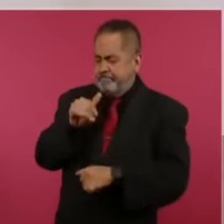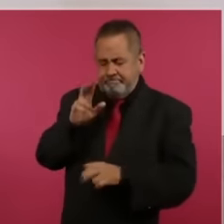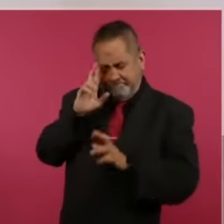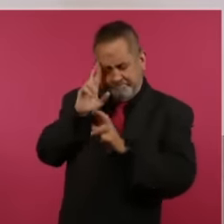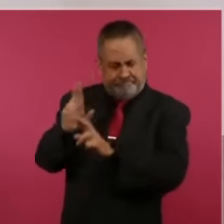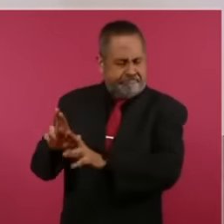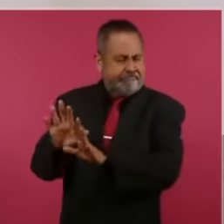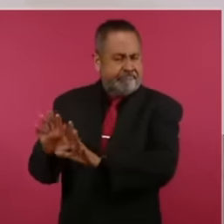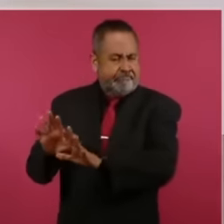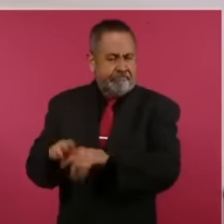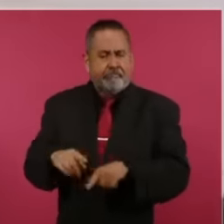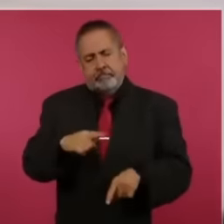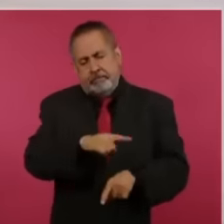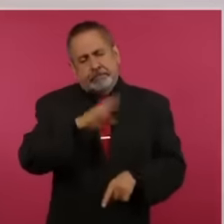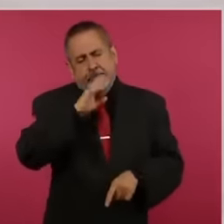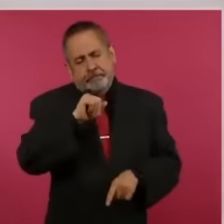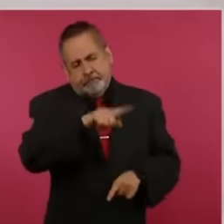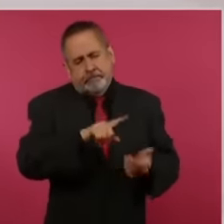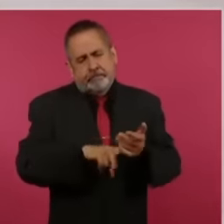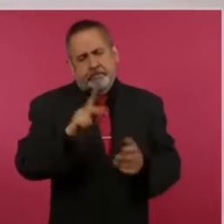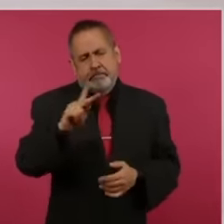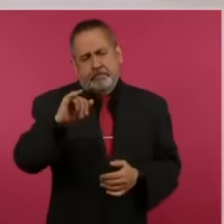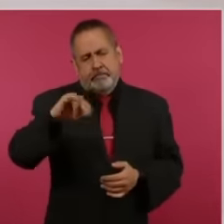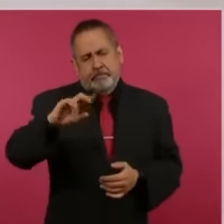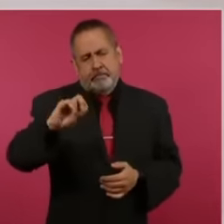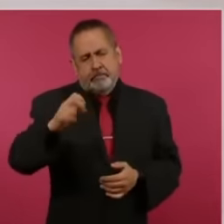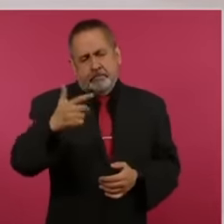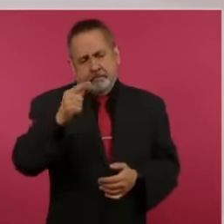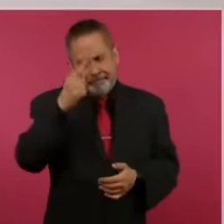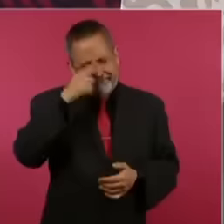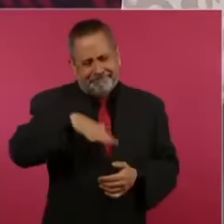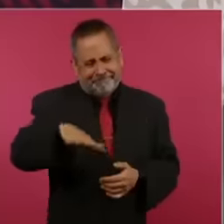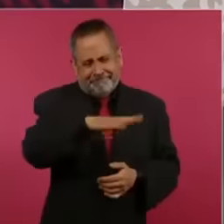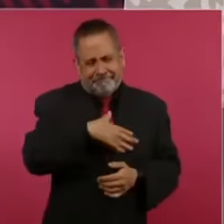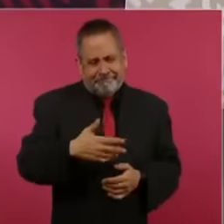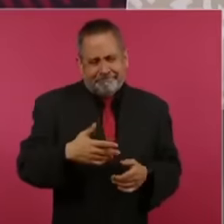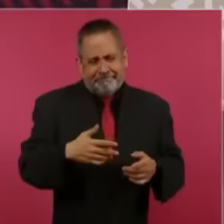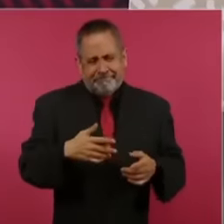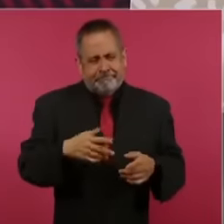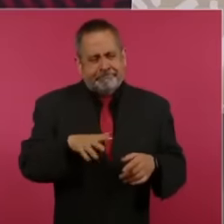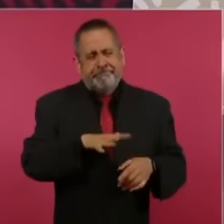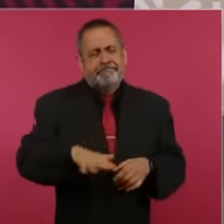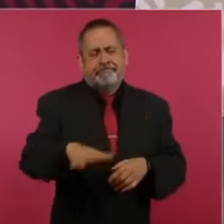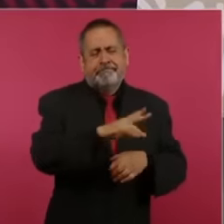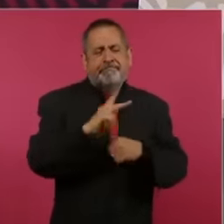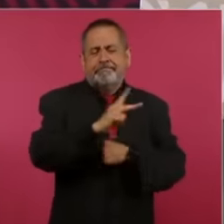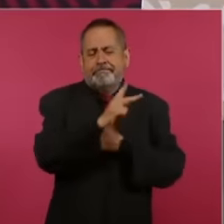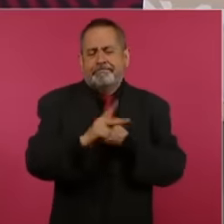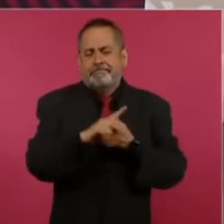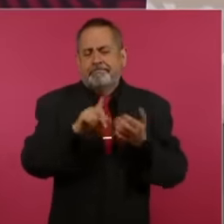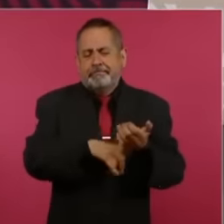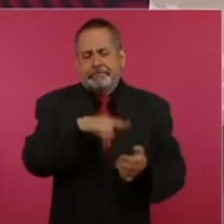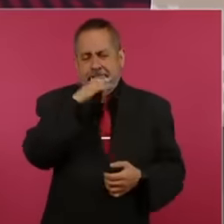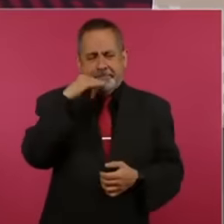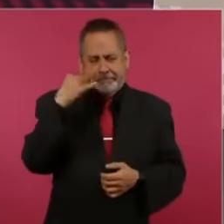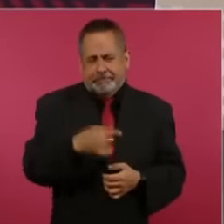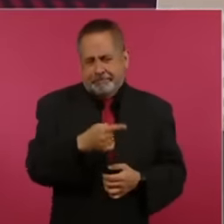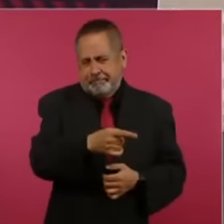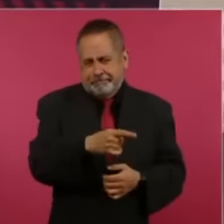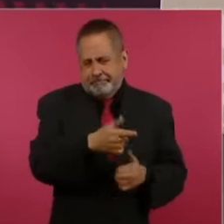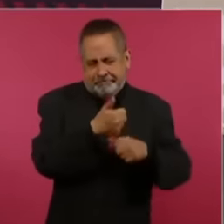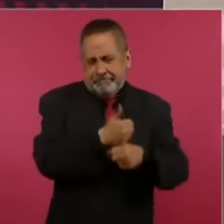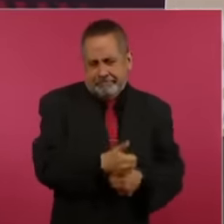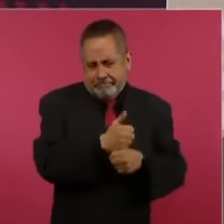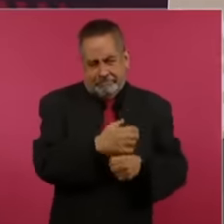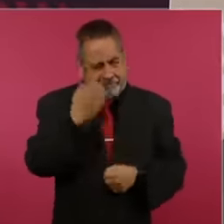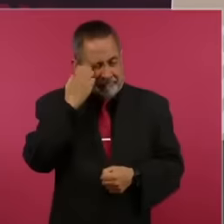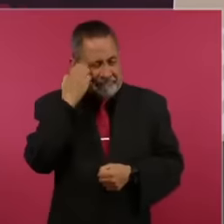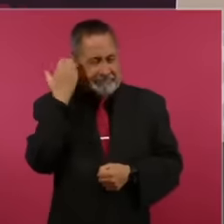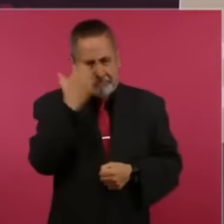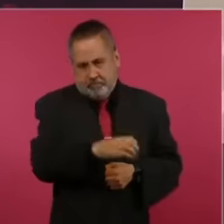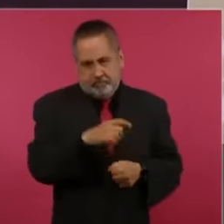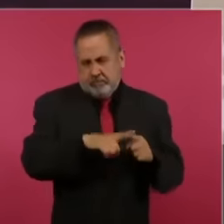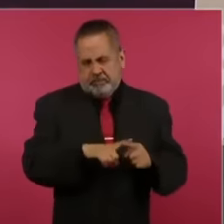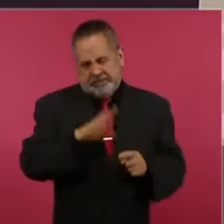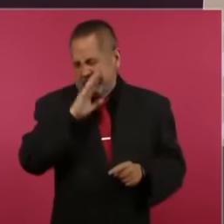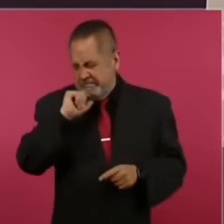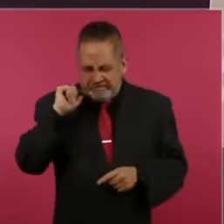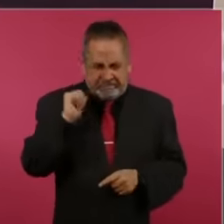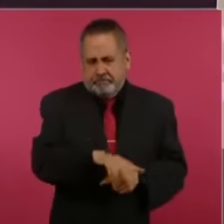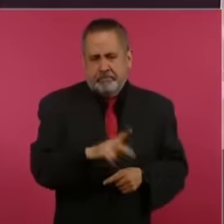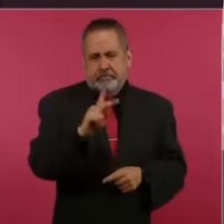he left on the brother people of Chile that is not going to be erased even with all the water from the oceans